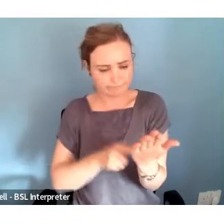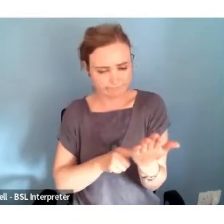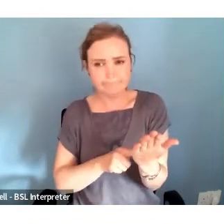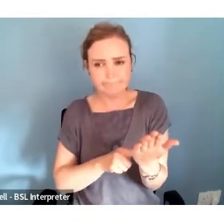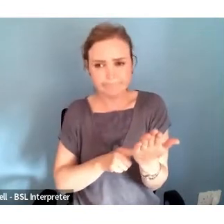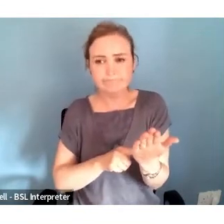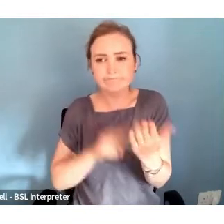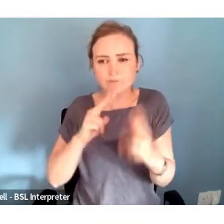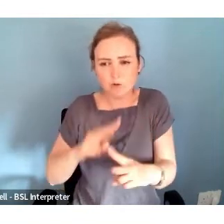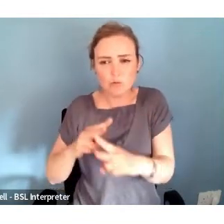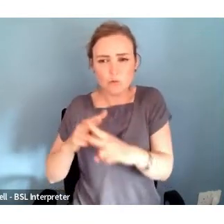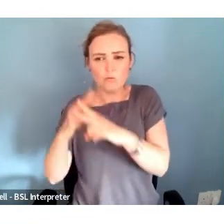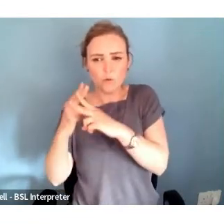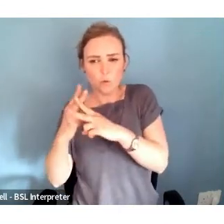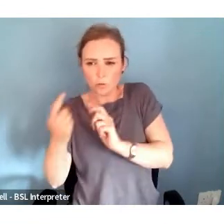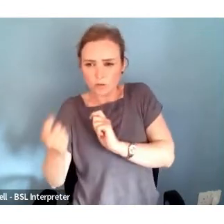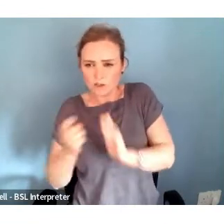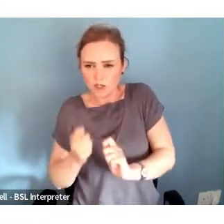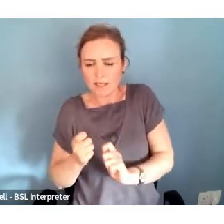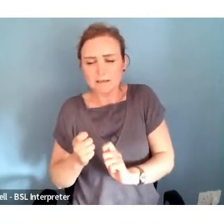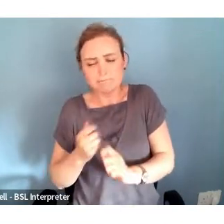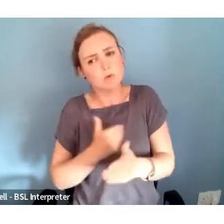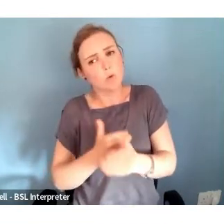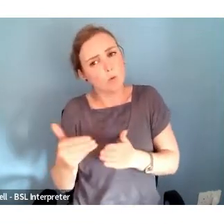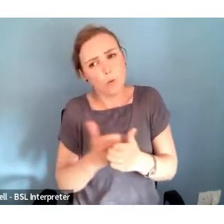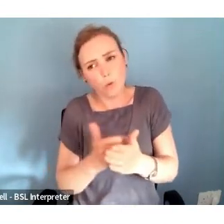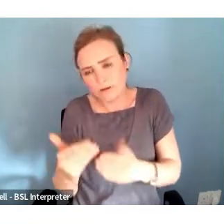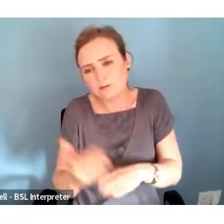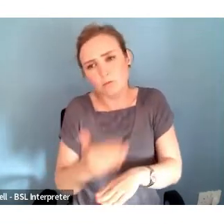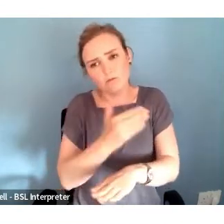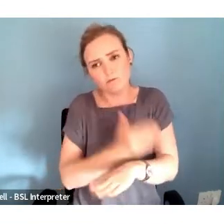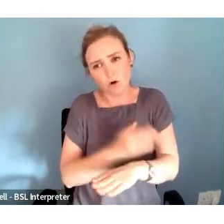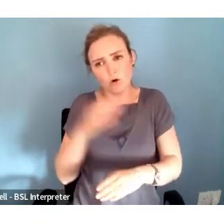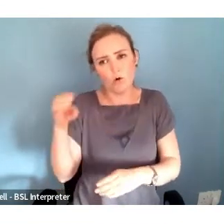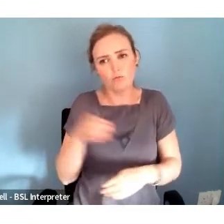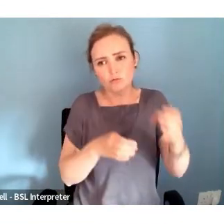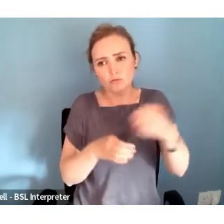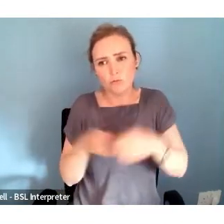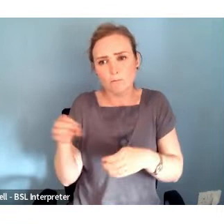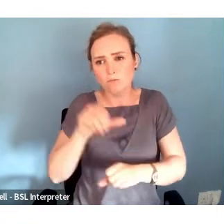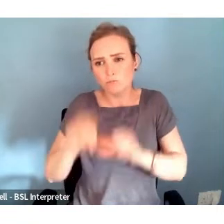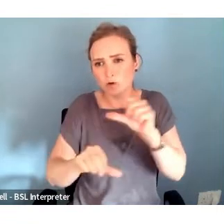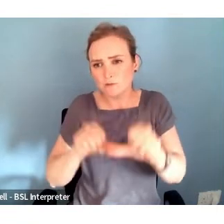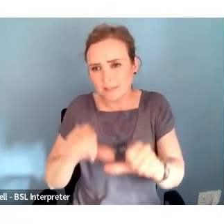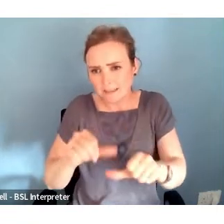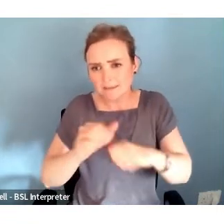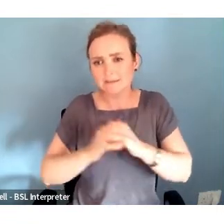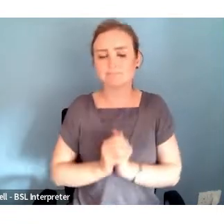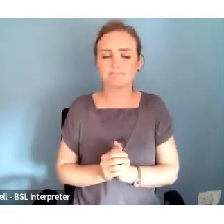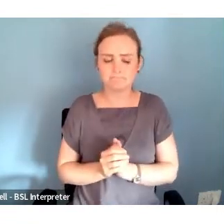to recruit, we definitely do that. And there's the process of that would